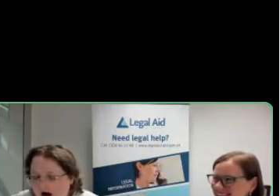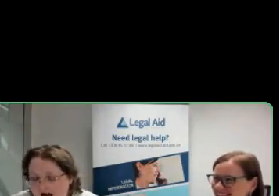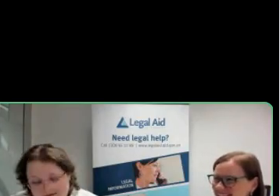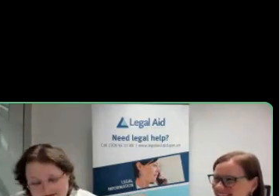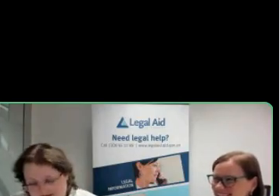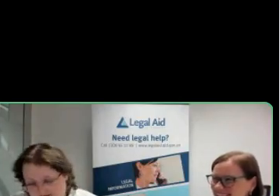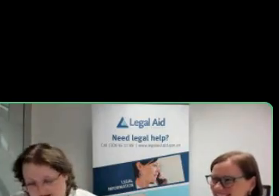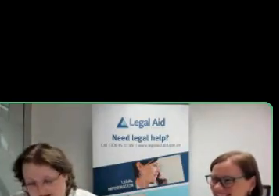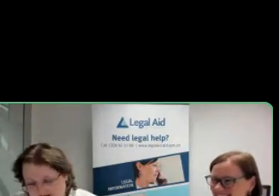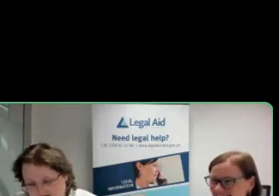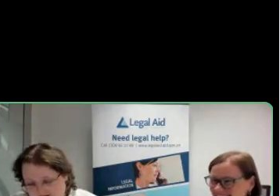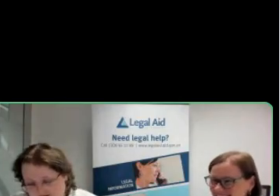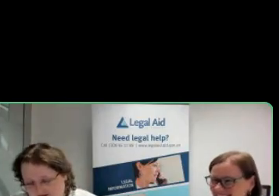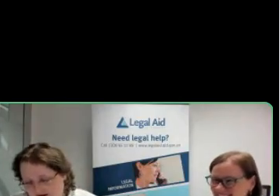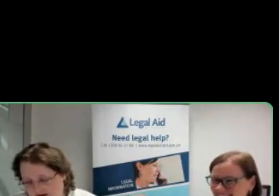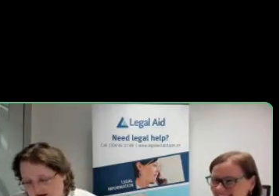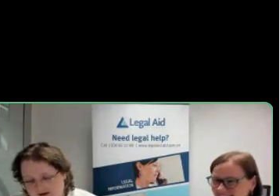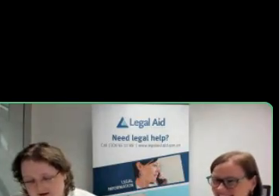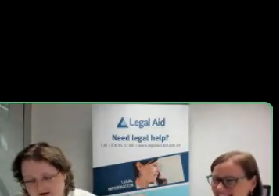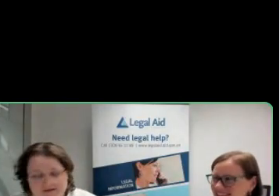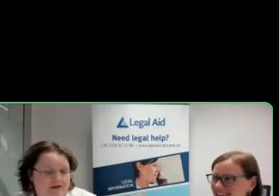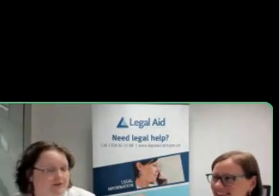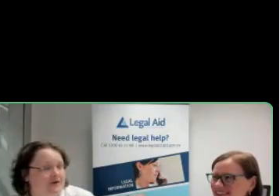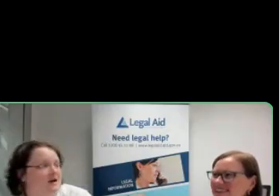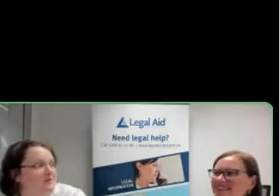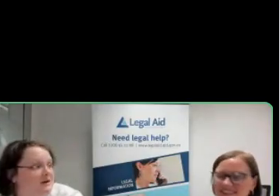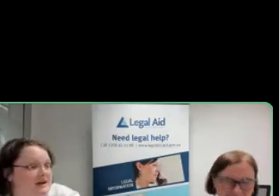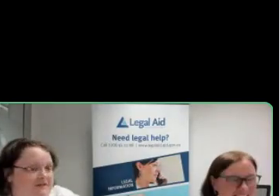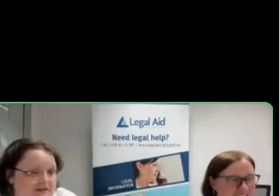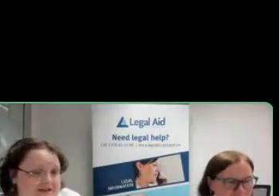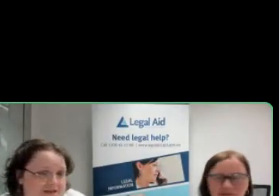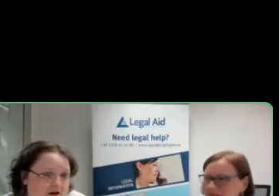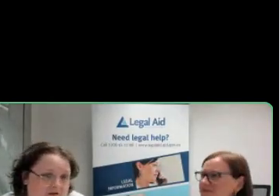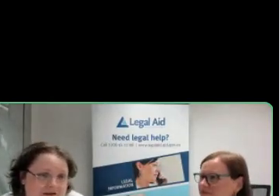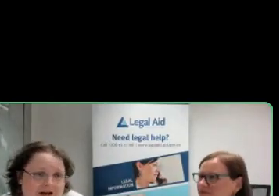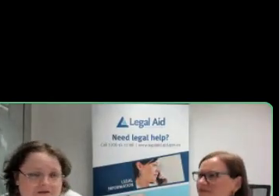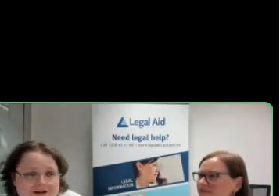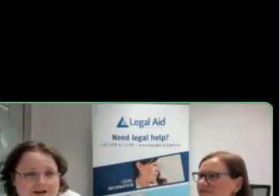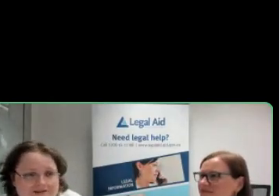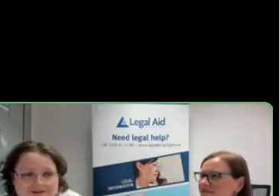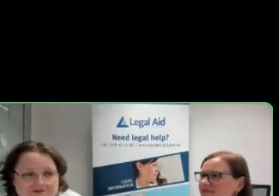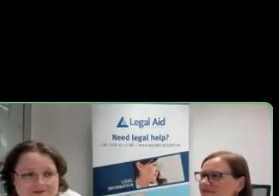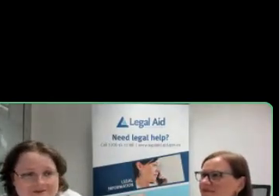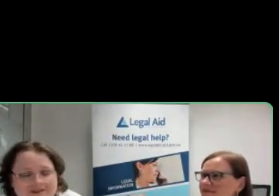I haven't seen that. Uh but I can definitely look it up and if it's in there I'll I'll can respond